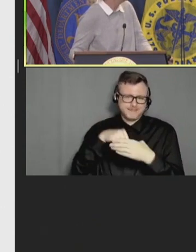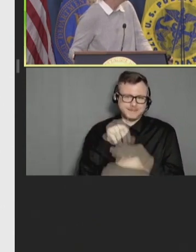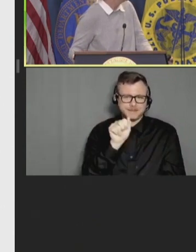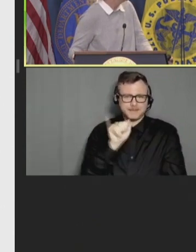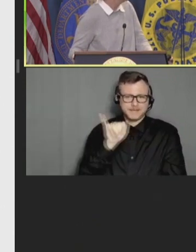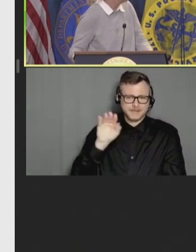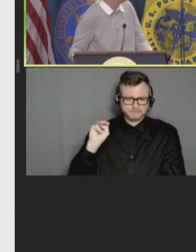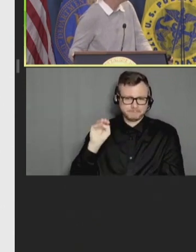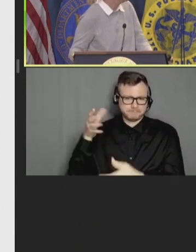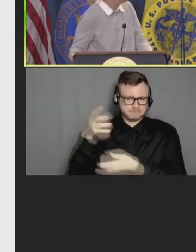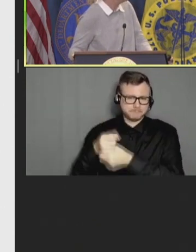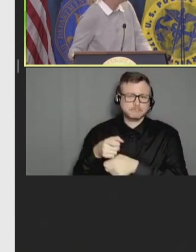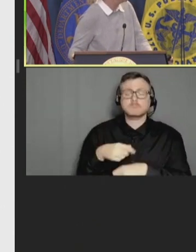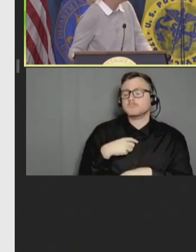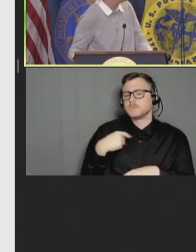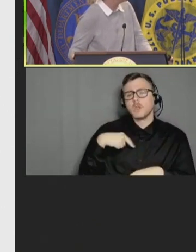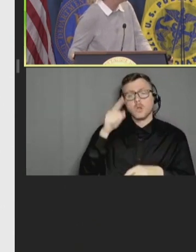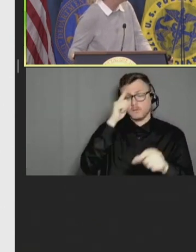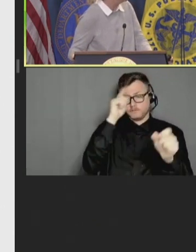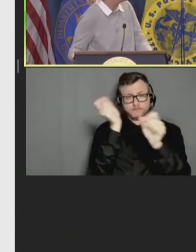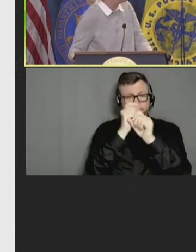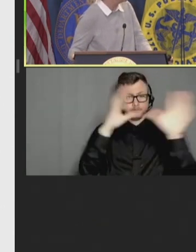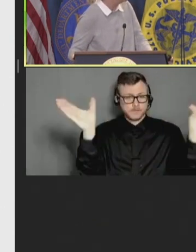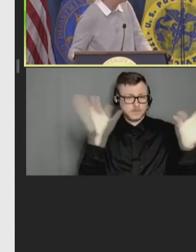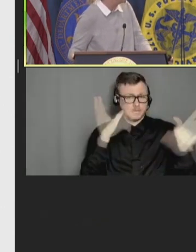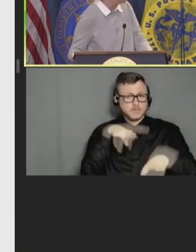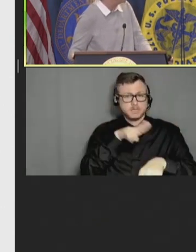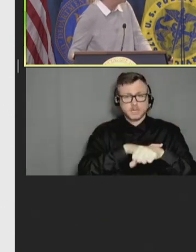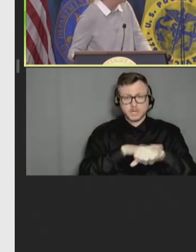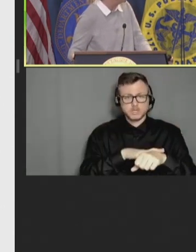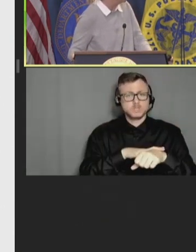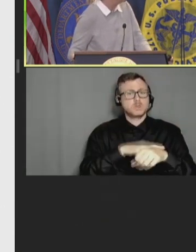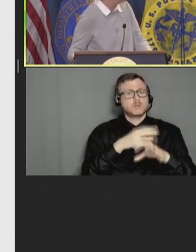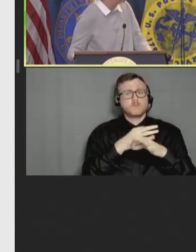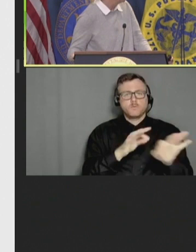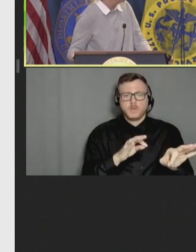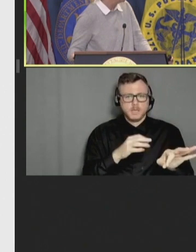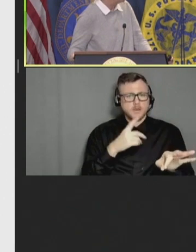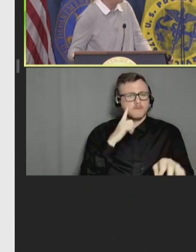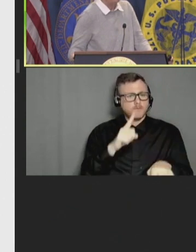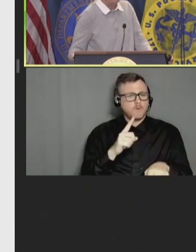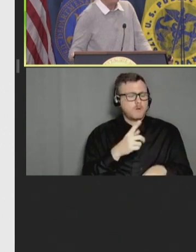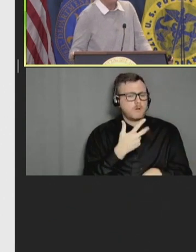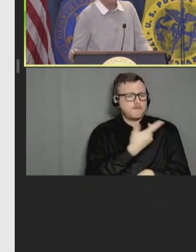We have a vision for a nation free of vaccine-preventable diseases. And basically, what